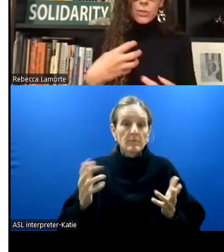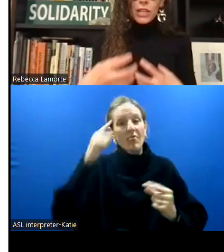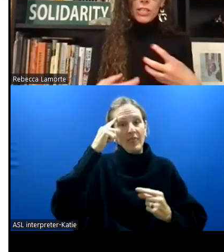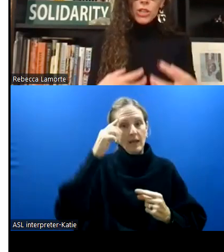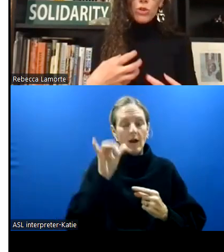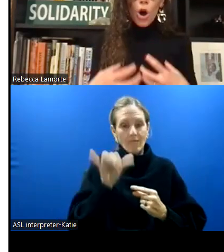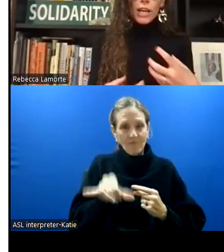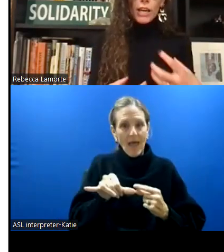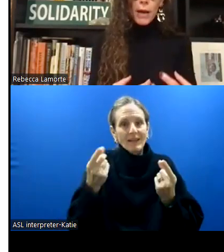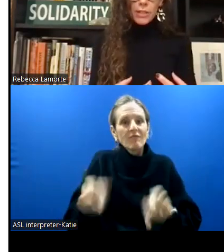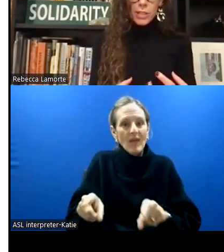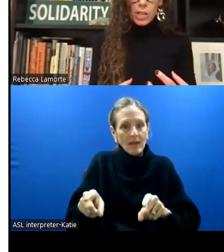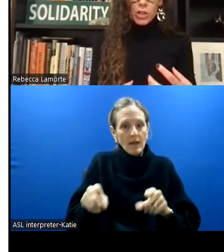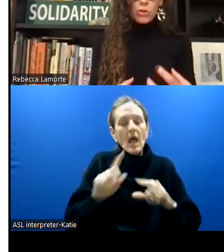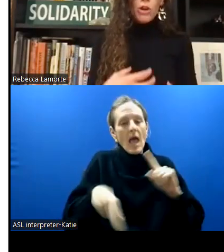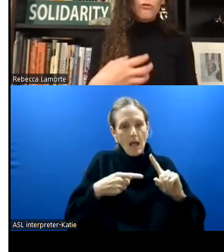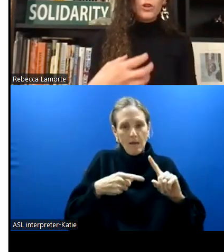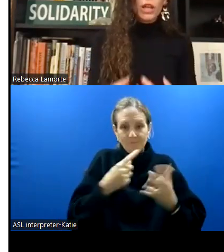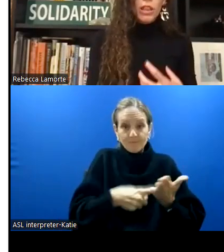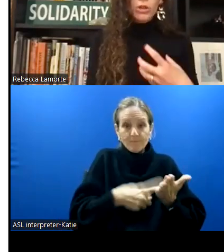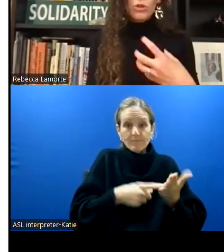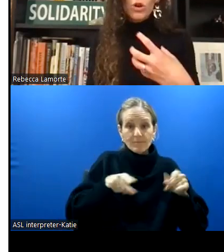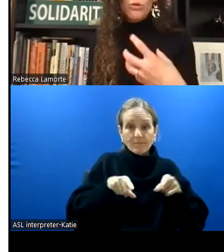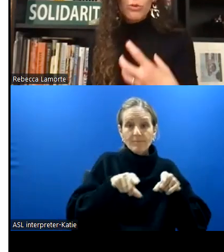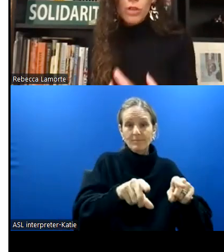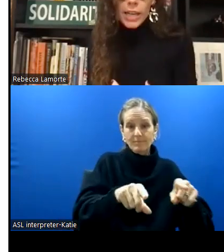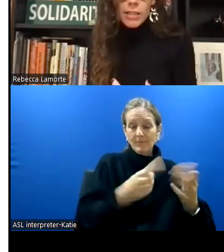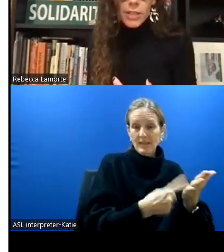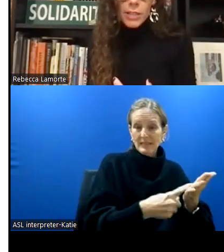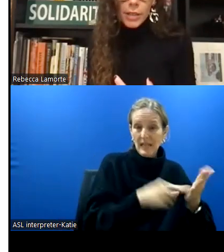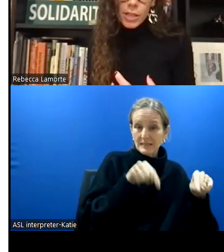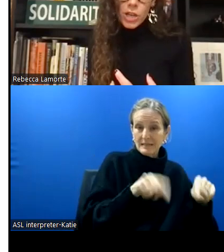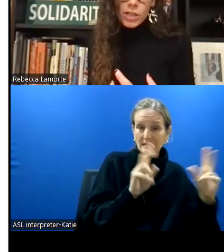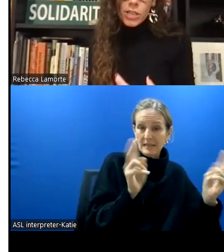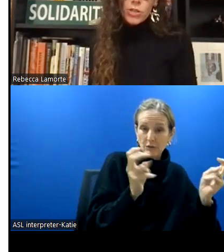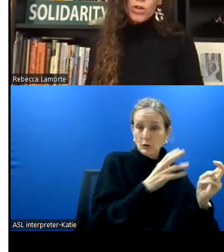And as we continue talking about these issues, viewing things through the lens of disability justice,